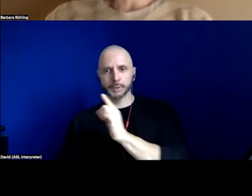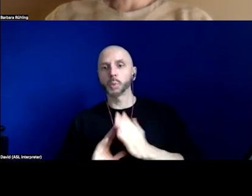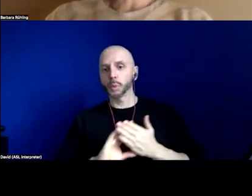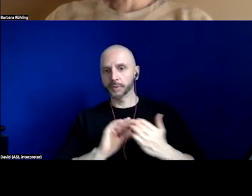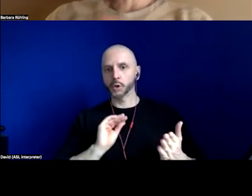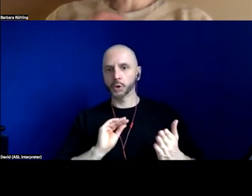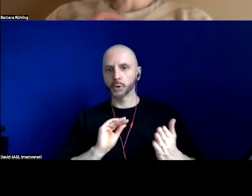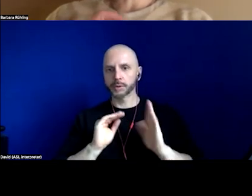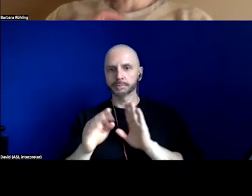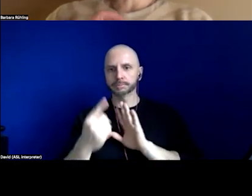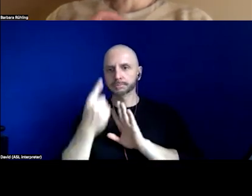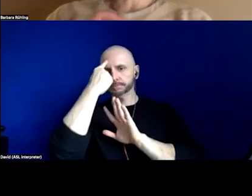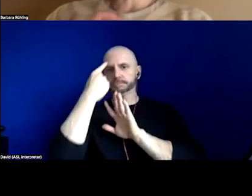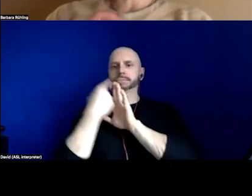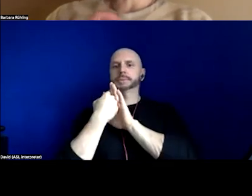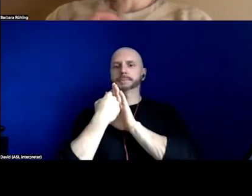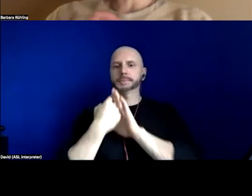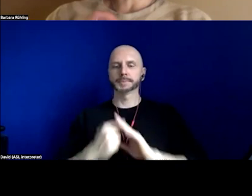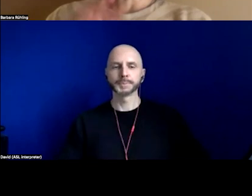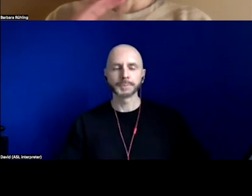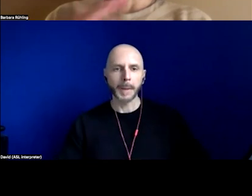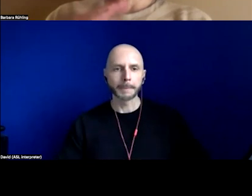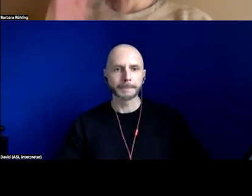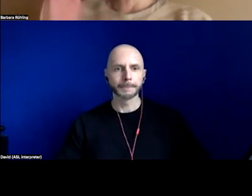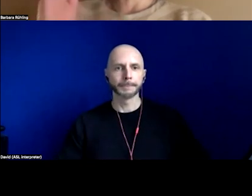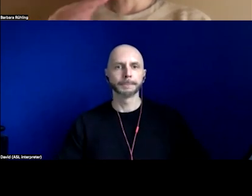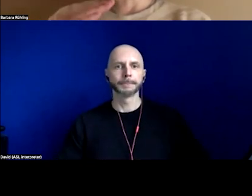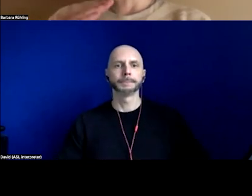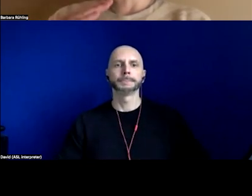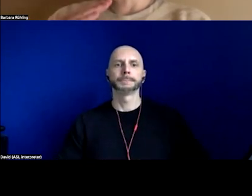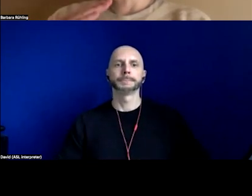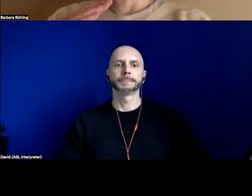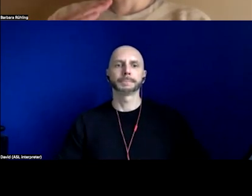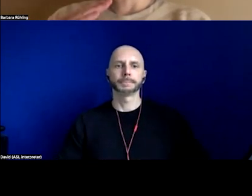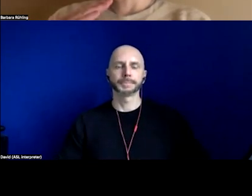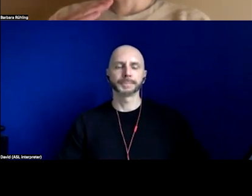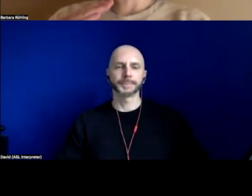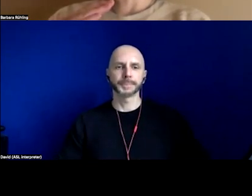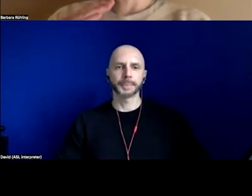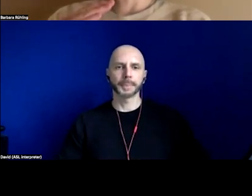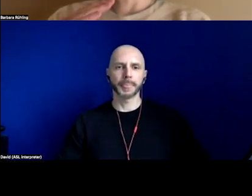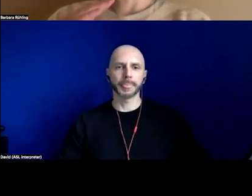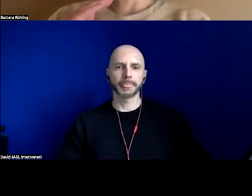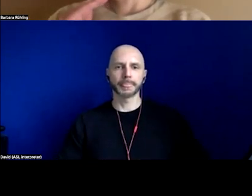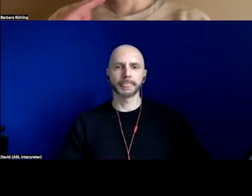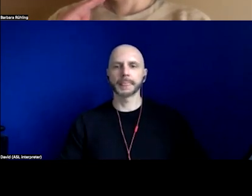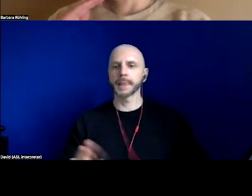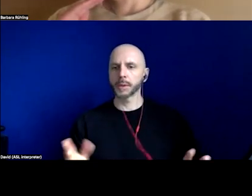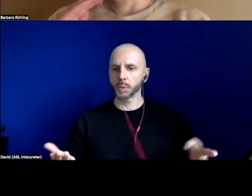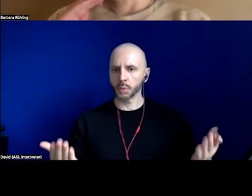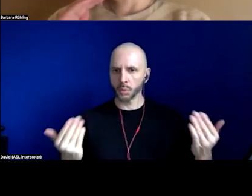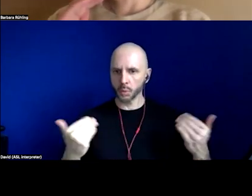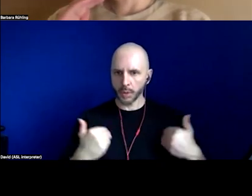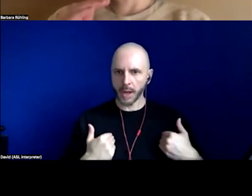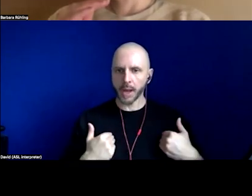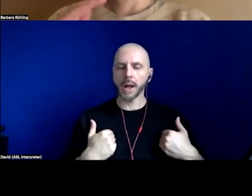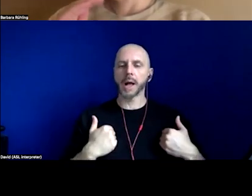I mentioned that we had engineered very large prompts, including the intended readership,